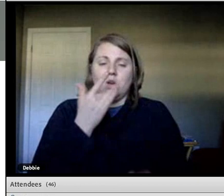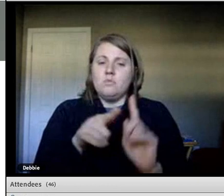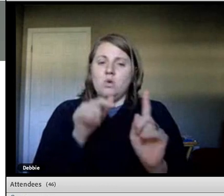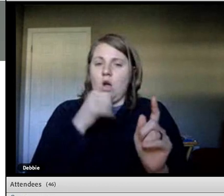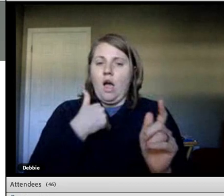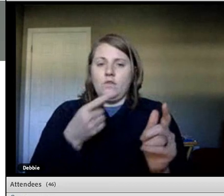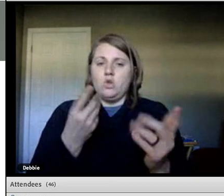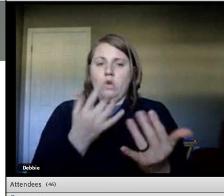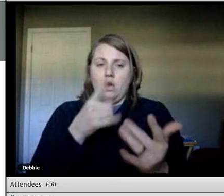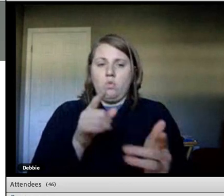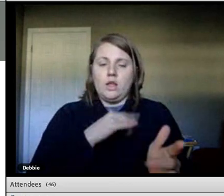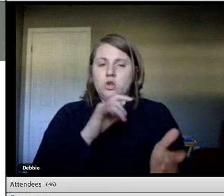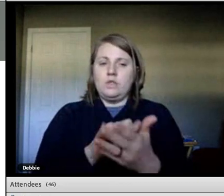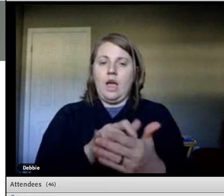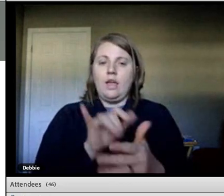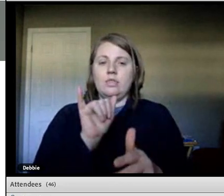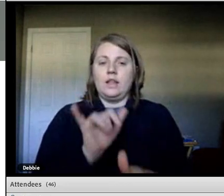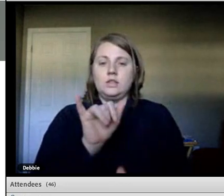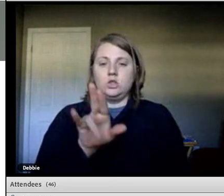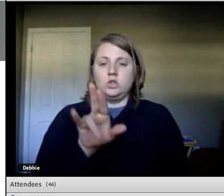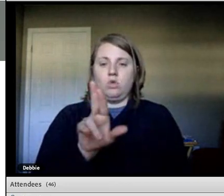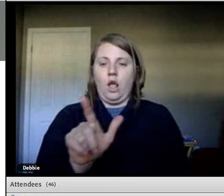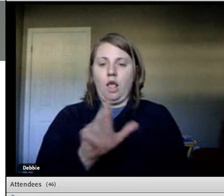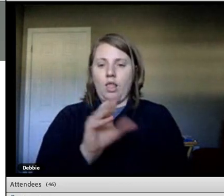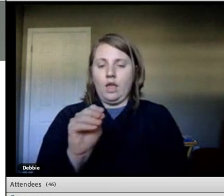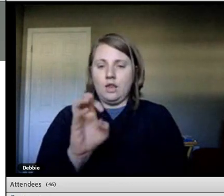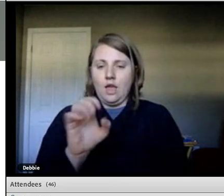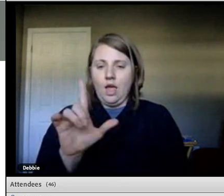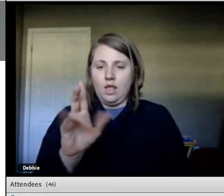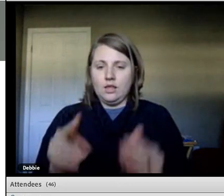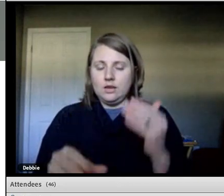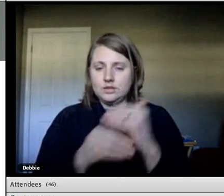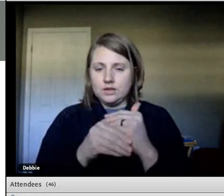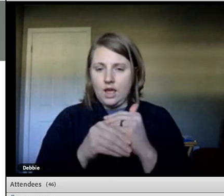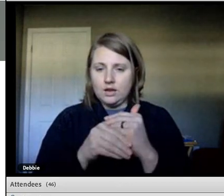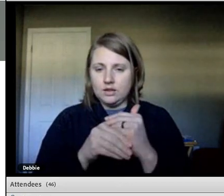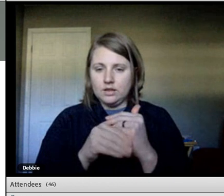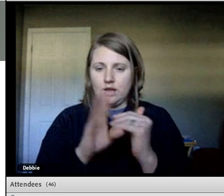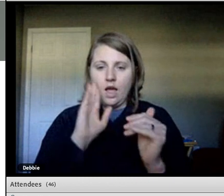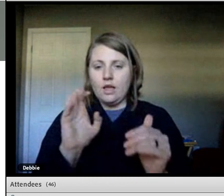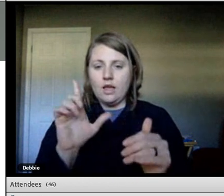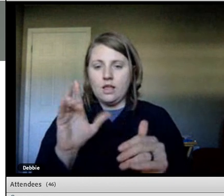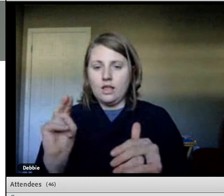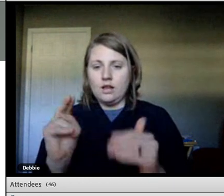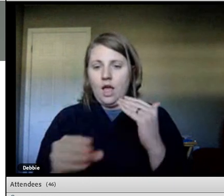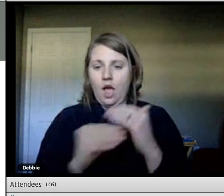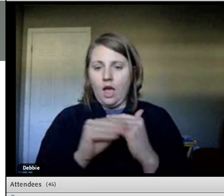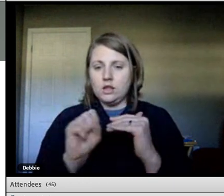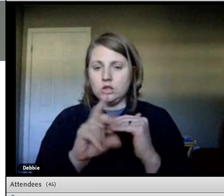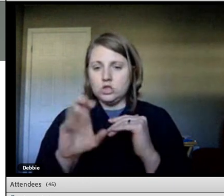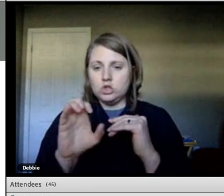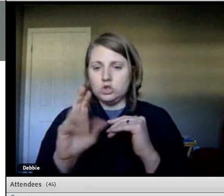And hi, Ellen, by the way -- screenshare.com, so that's -- The link is in the chat box if you guys don't see it.